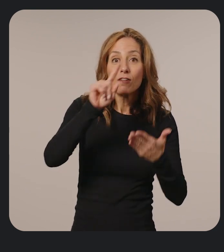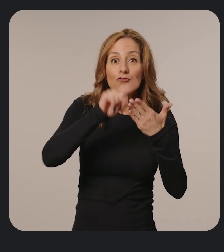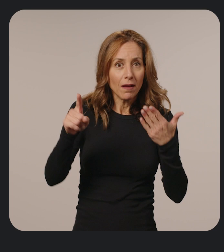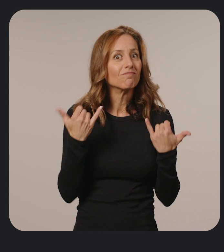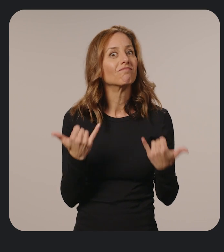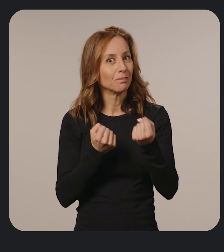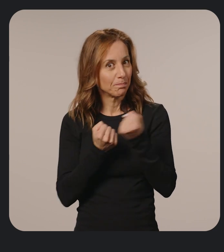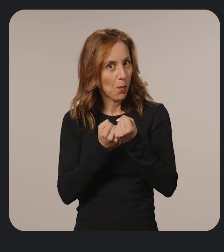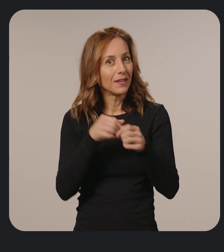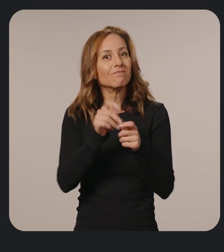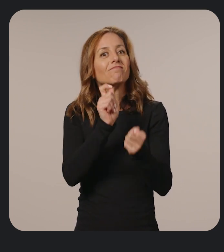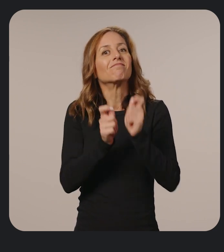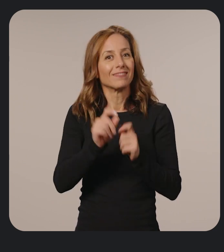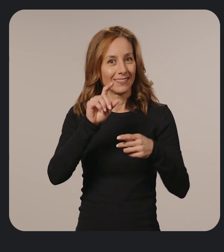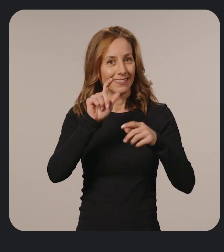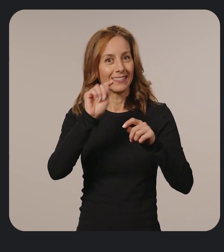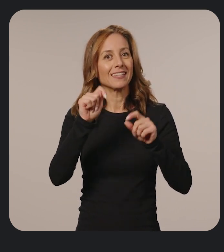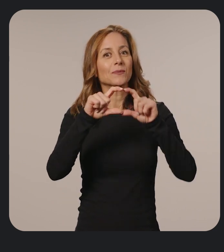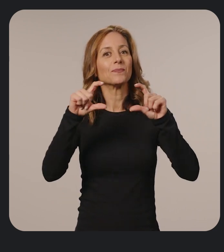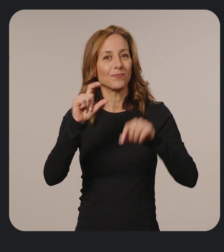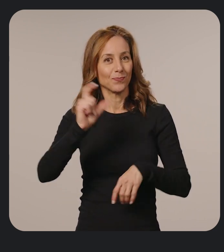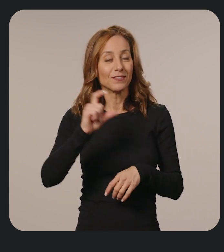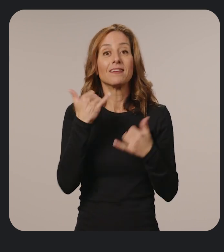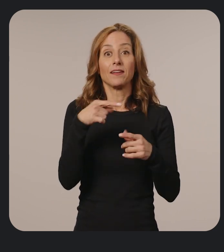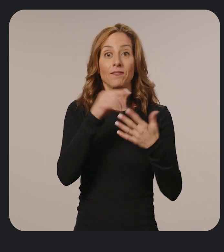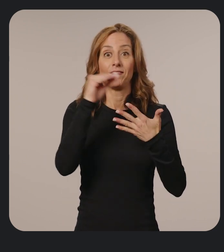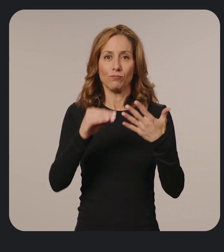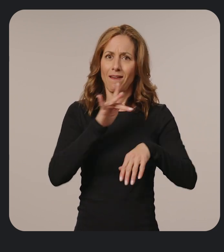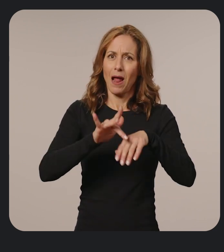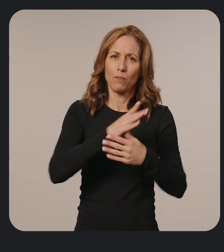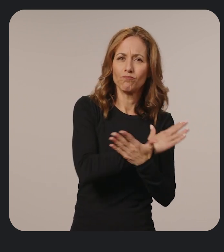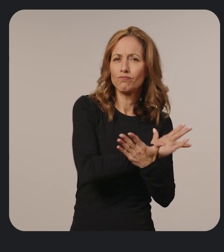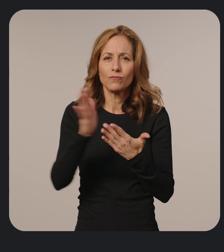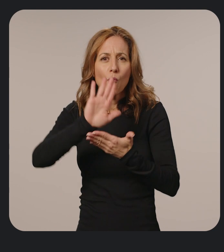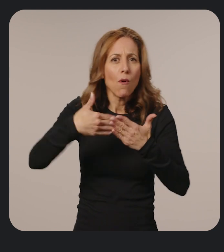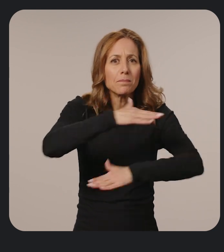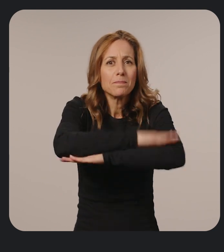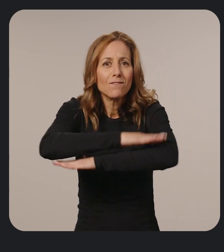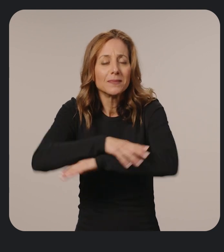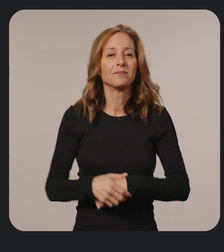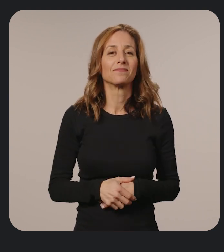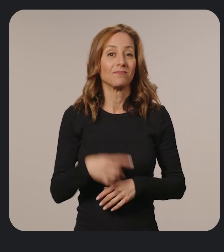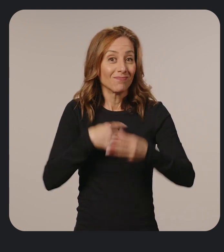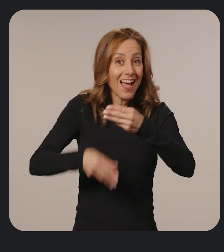Spell-checking is now supported in the Editable Text Widget, so this feature is now available across all of our platforms.